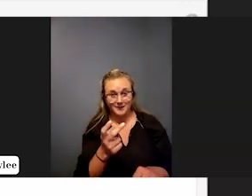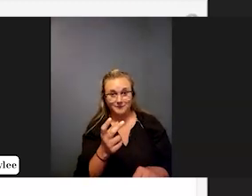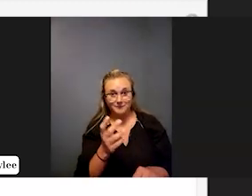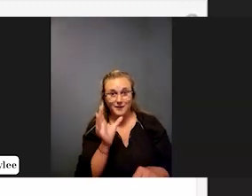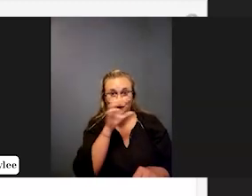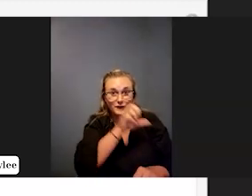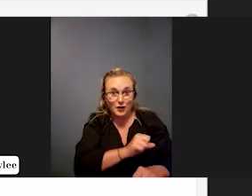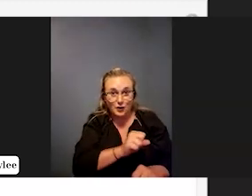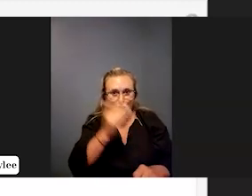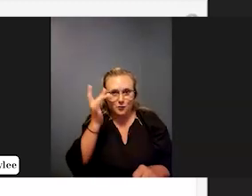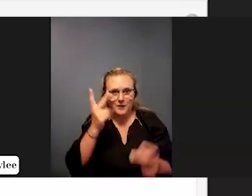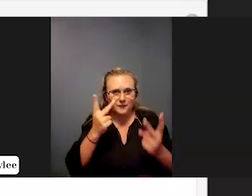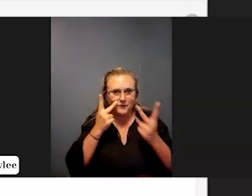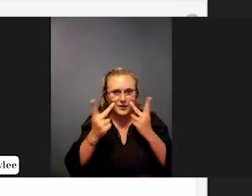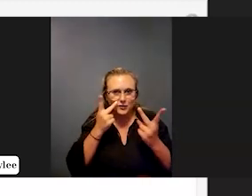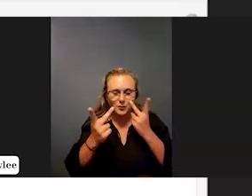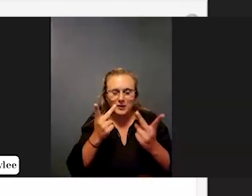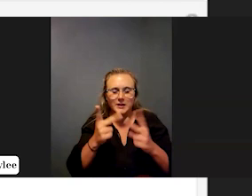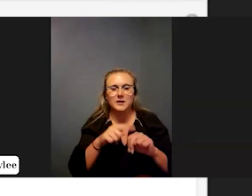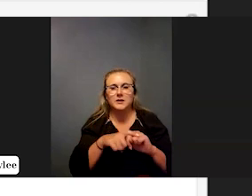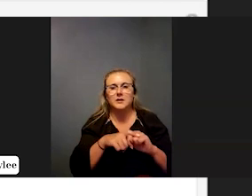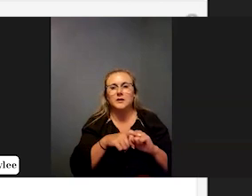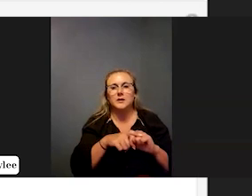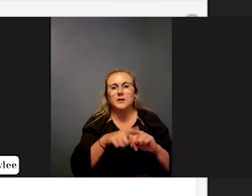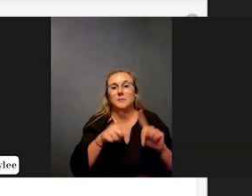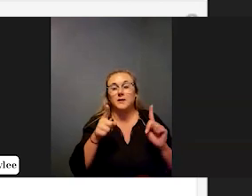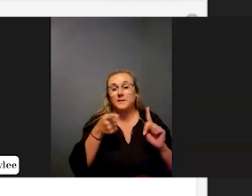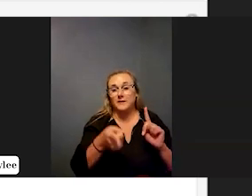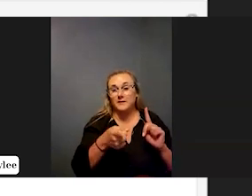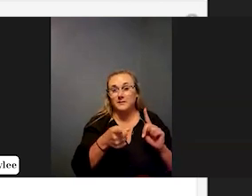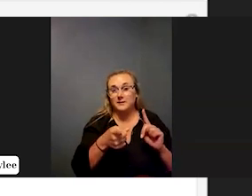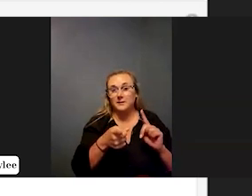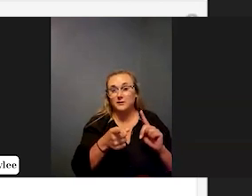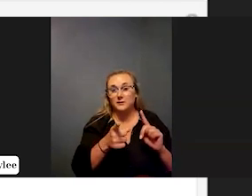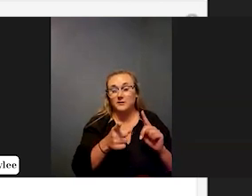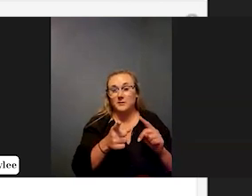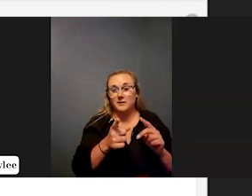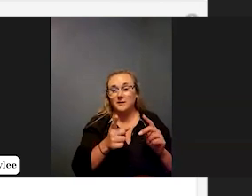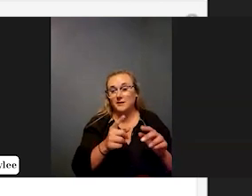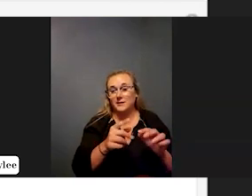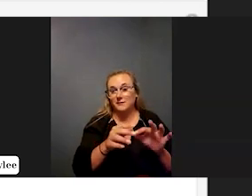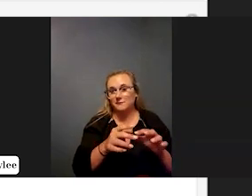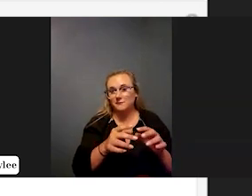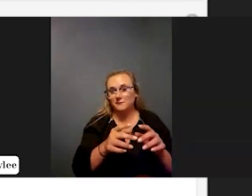This is one of those issues where the subject matter expert is going to be critical to how you communicate the data,